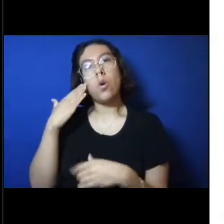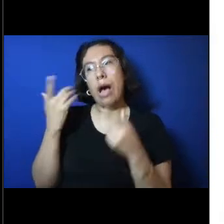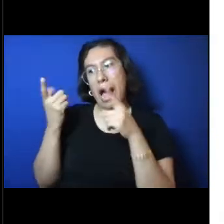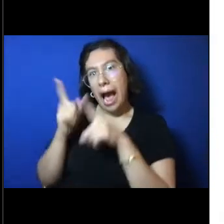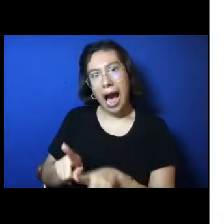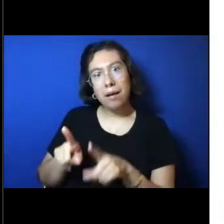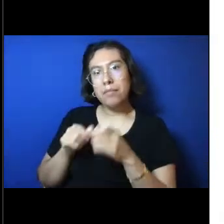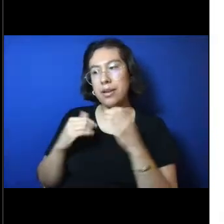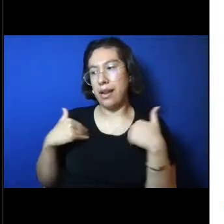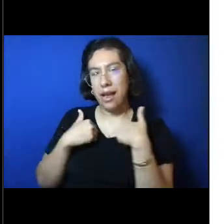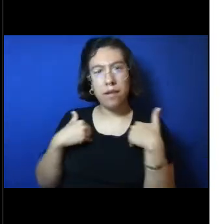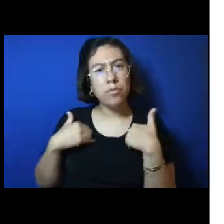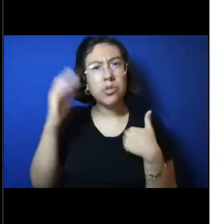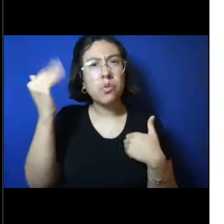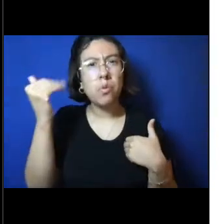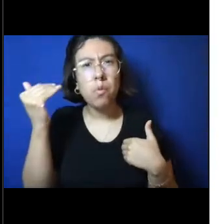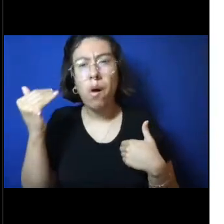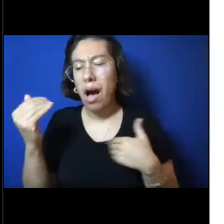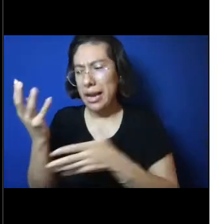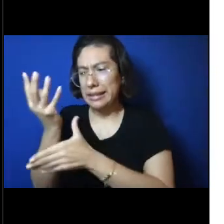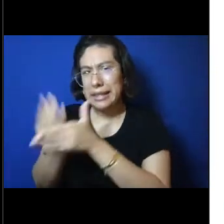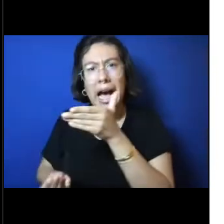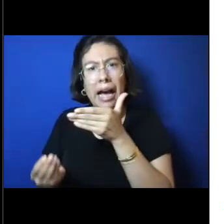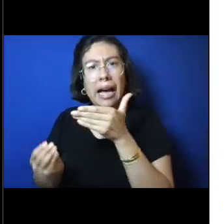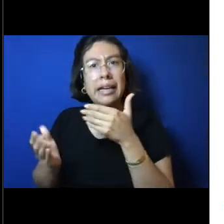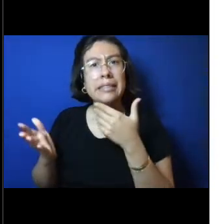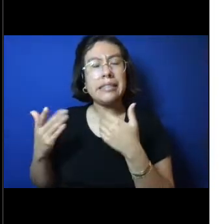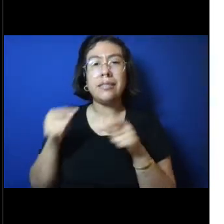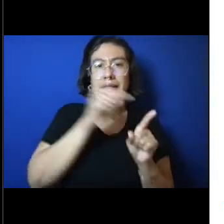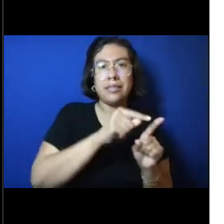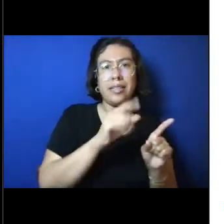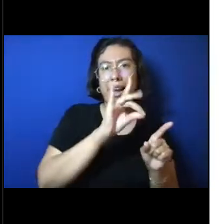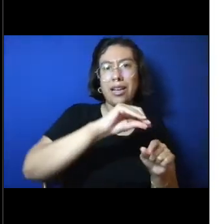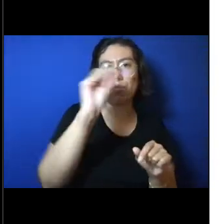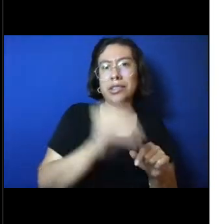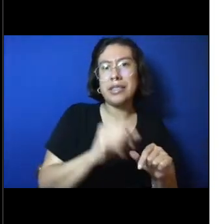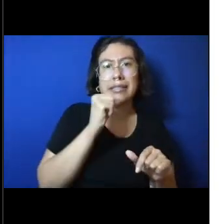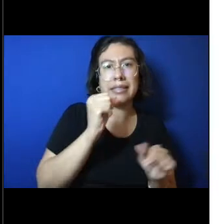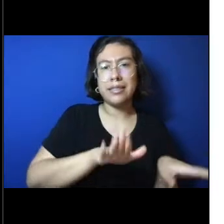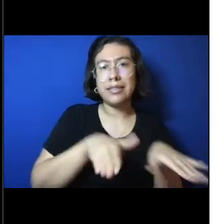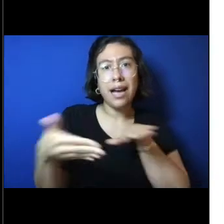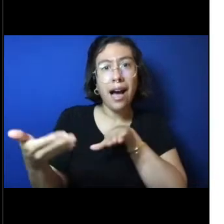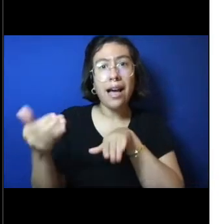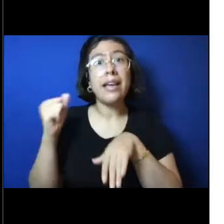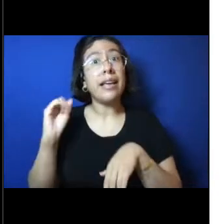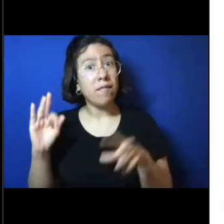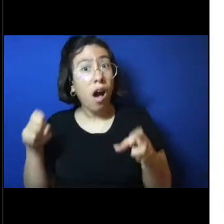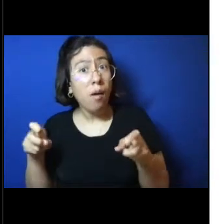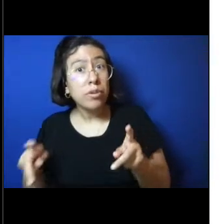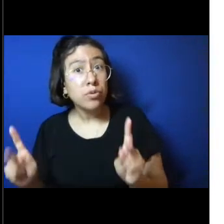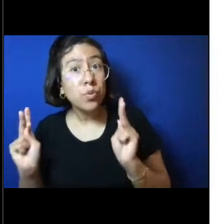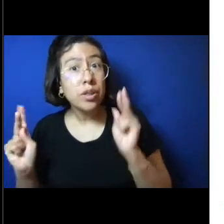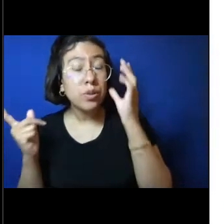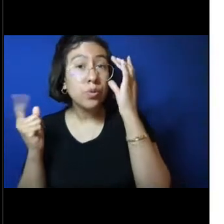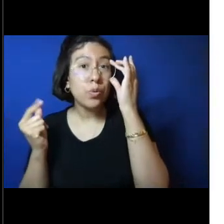Why were they more susceptible to dying and the ones that didn't die. And then if we have the opportunity, we're able to taxidermy them